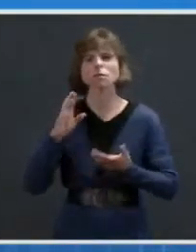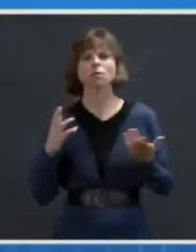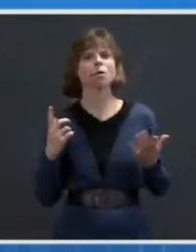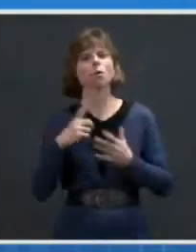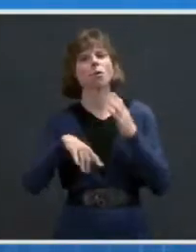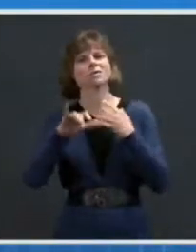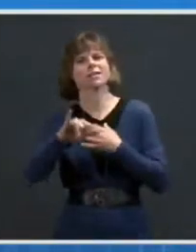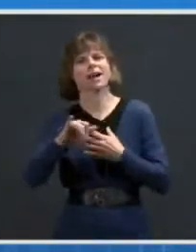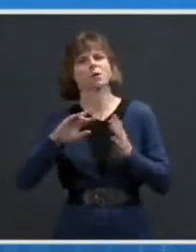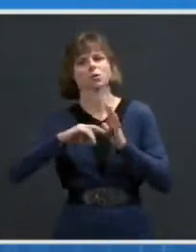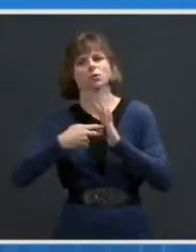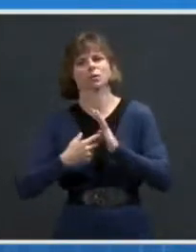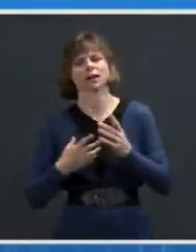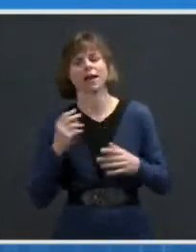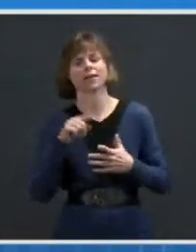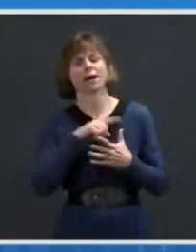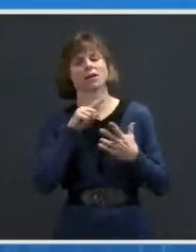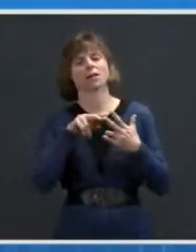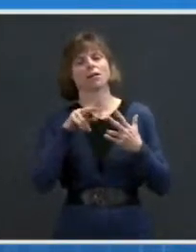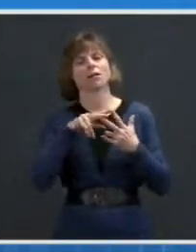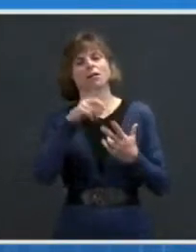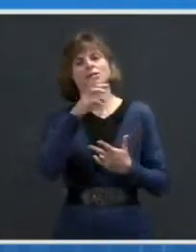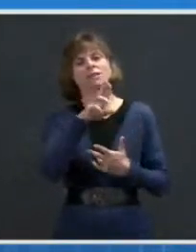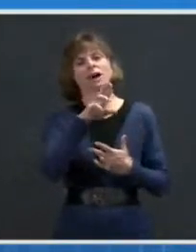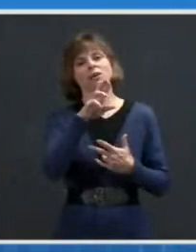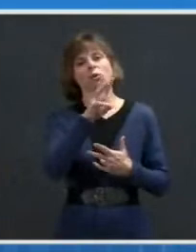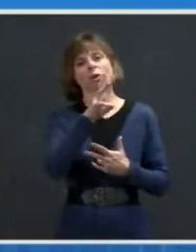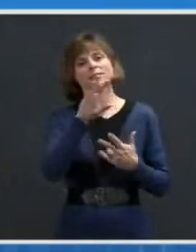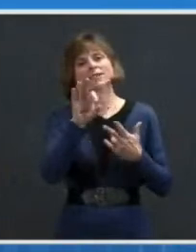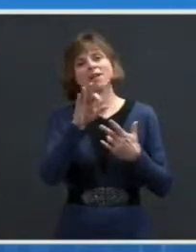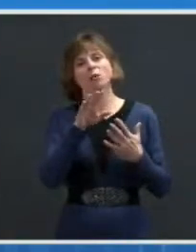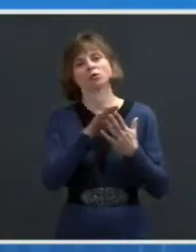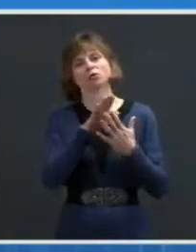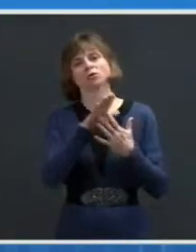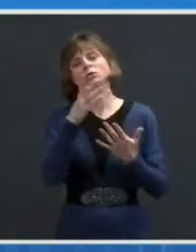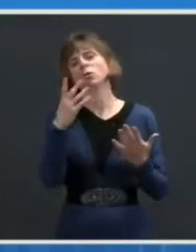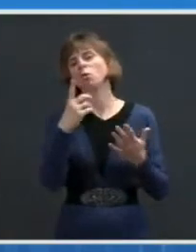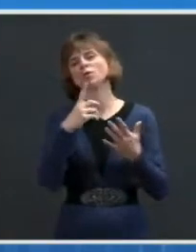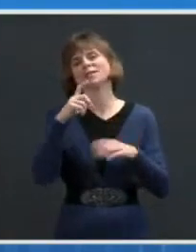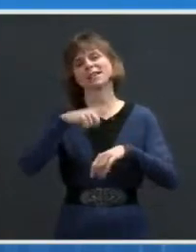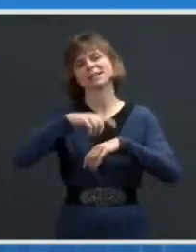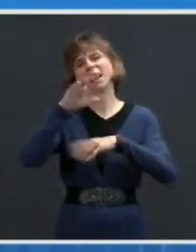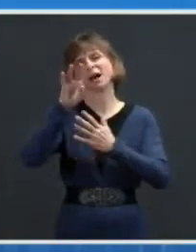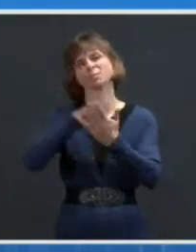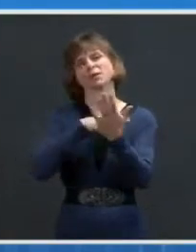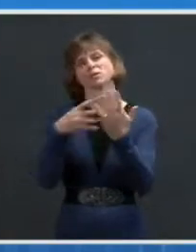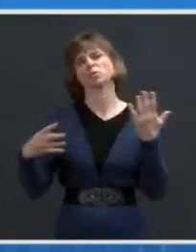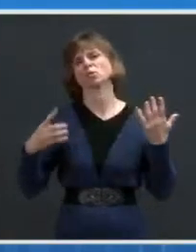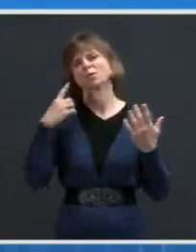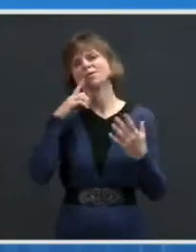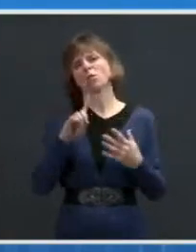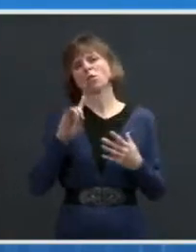WOULD THAT INTERVENTION LOOK